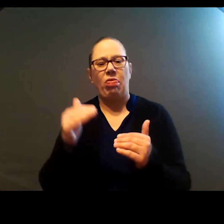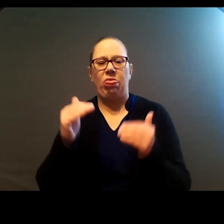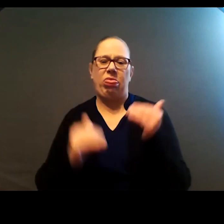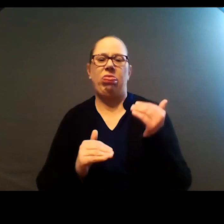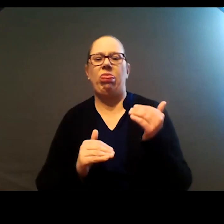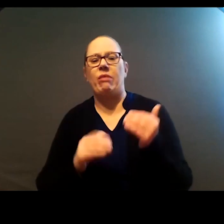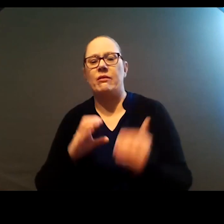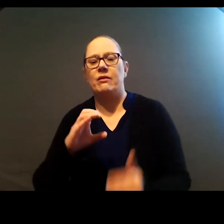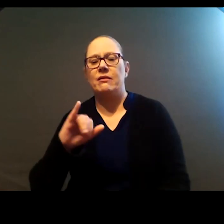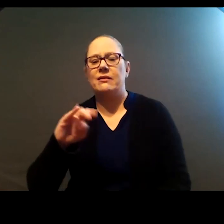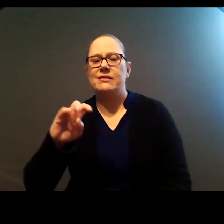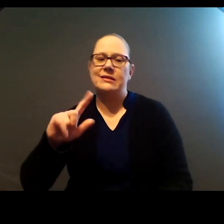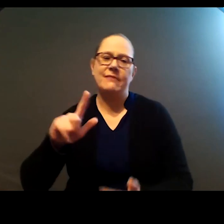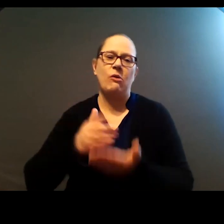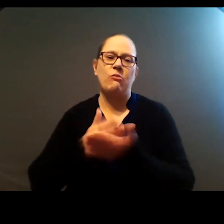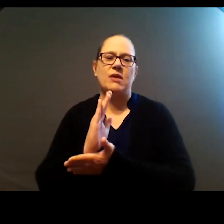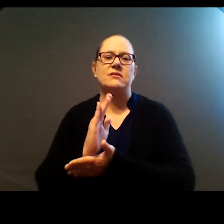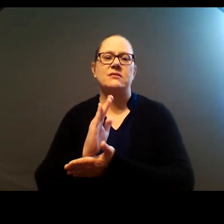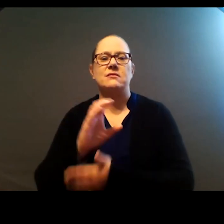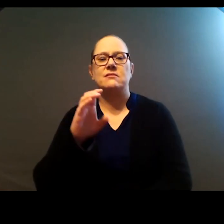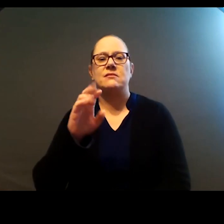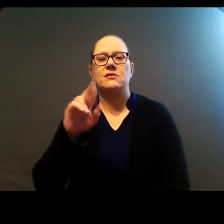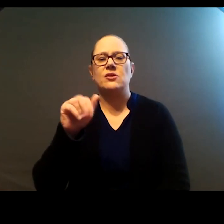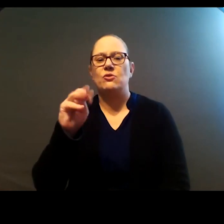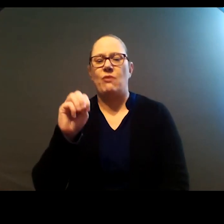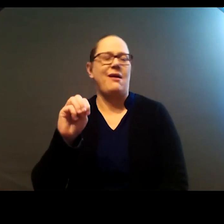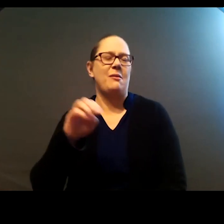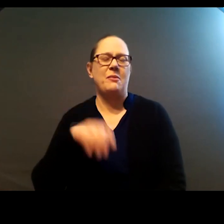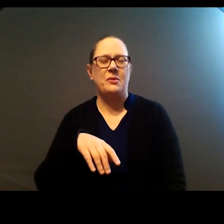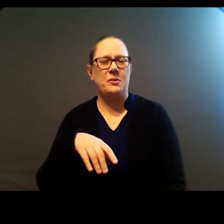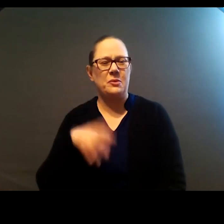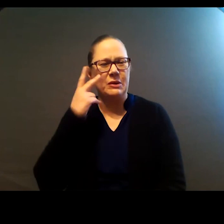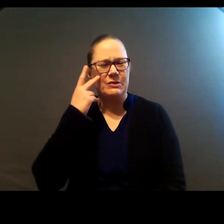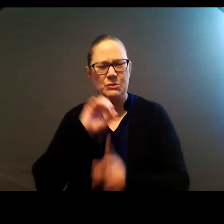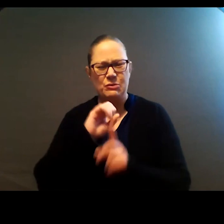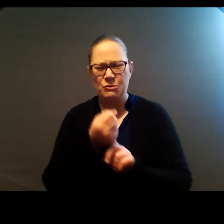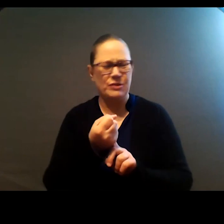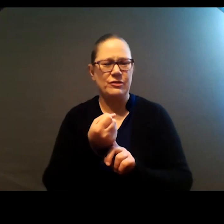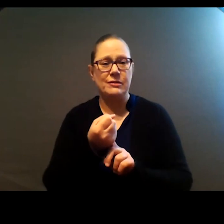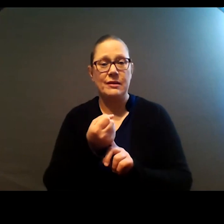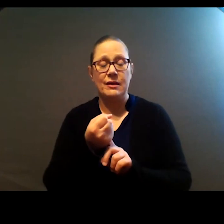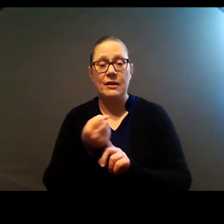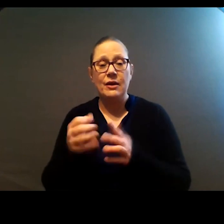rights crime when we when we see these types of circumstances and for American Indians you know